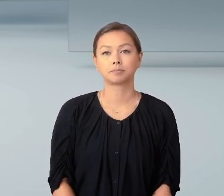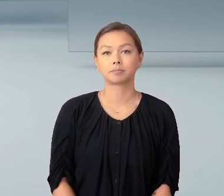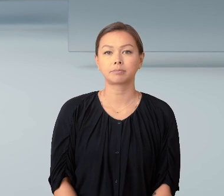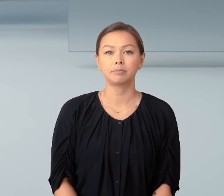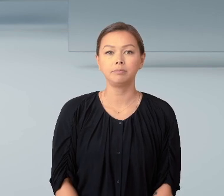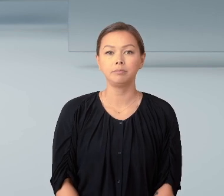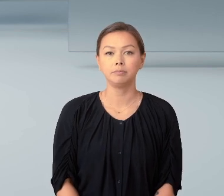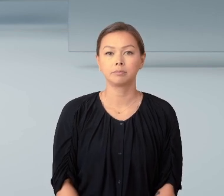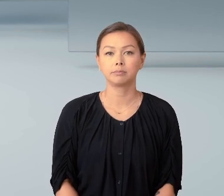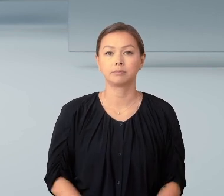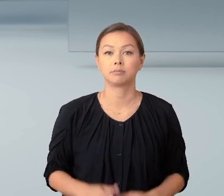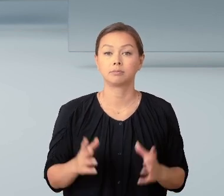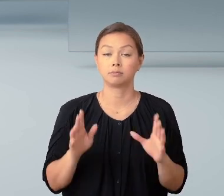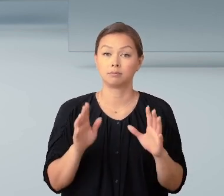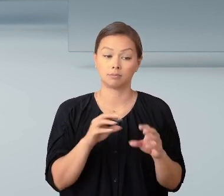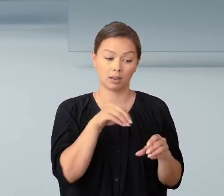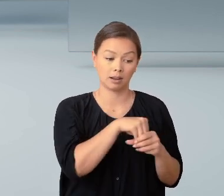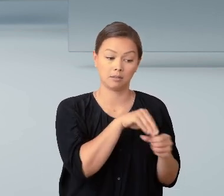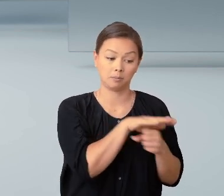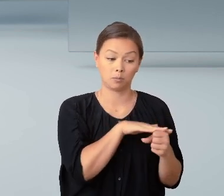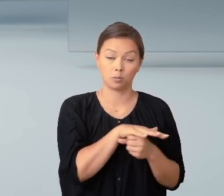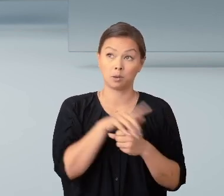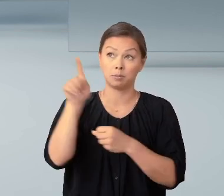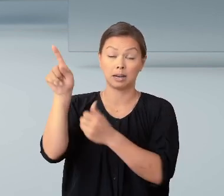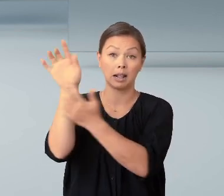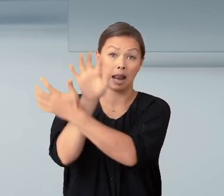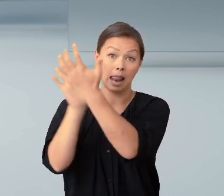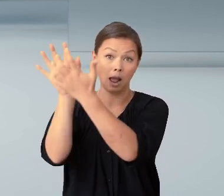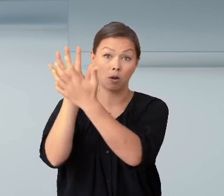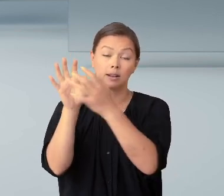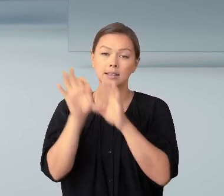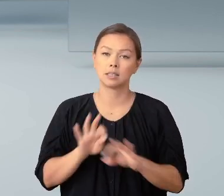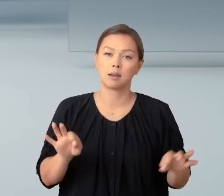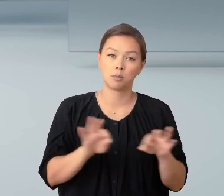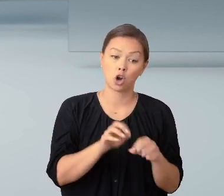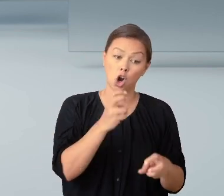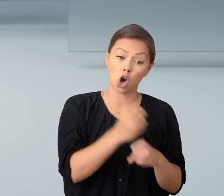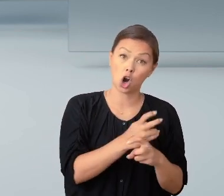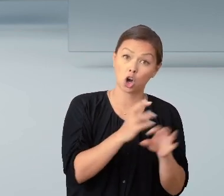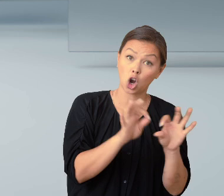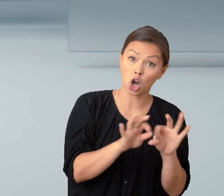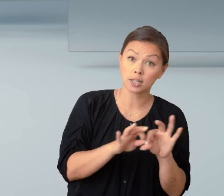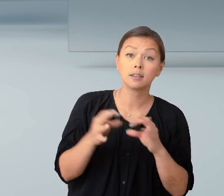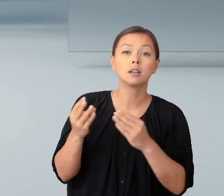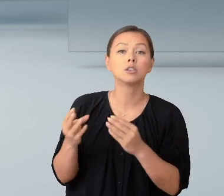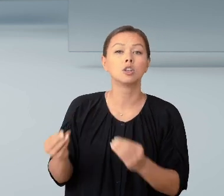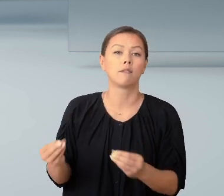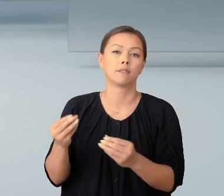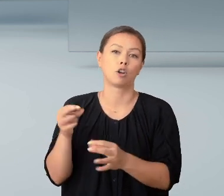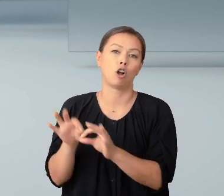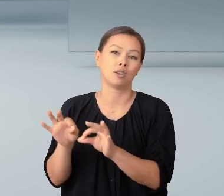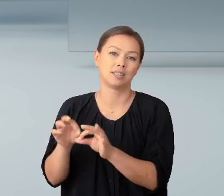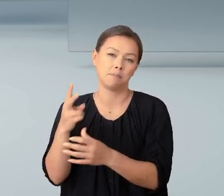On-premise versus cloud. Make sure you include hard costs as well as the soft cost savings. So I like to use my credit card